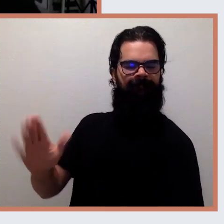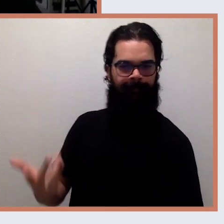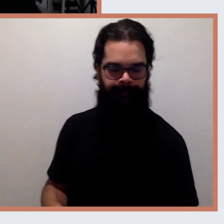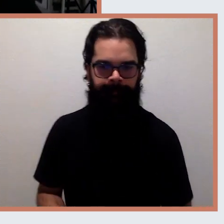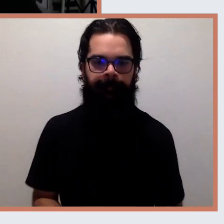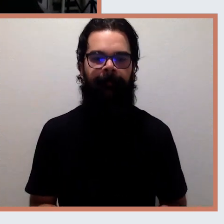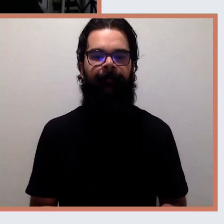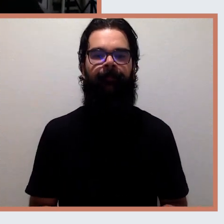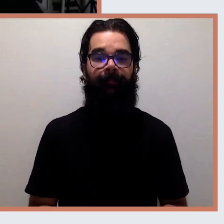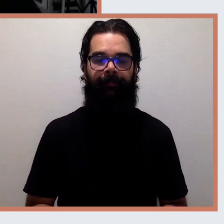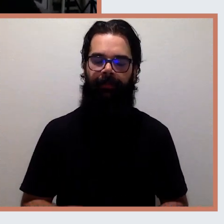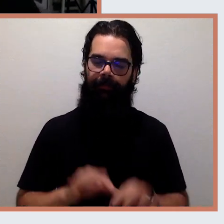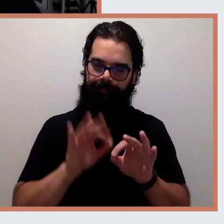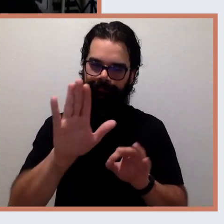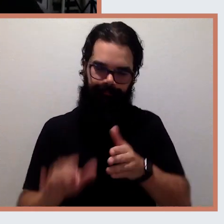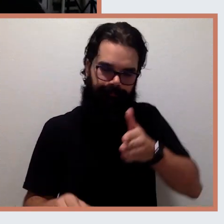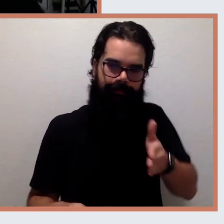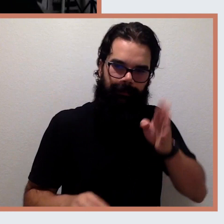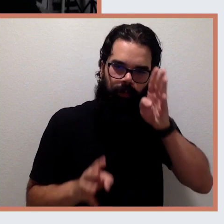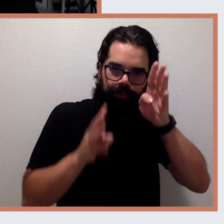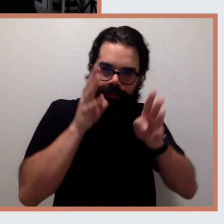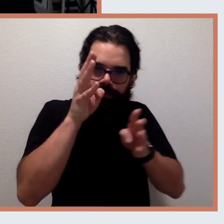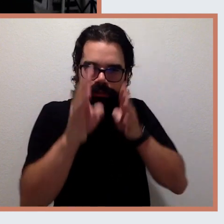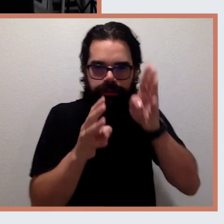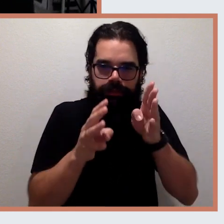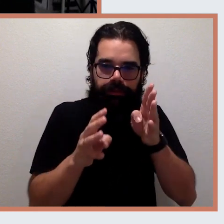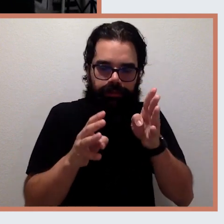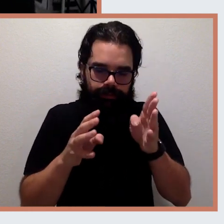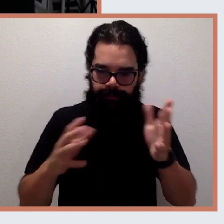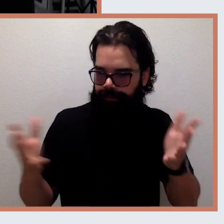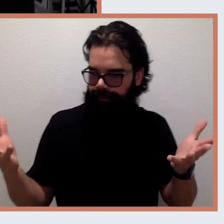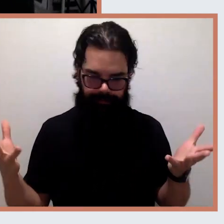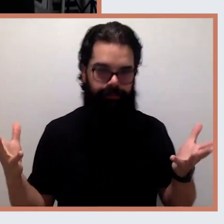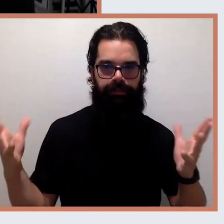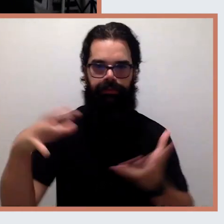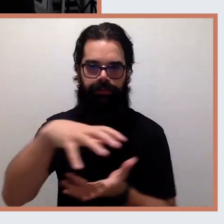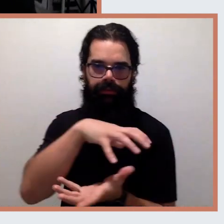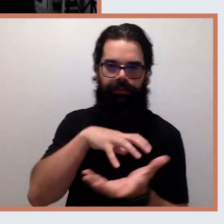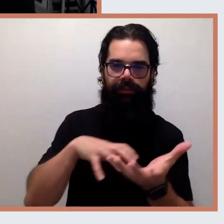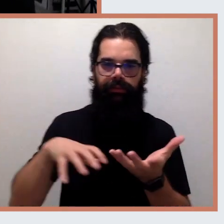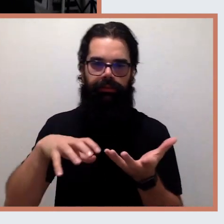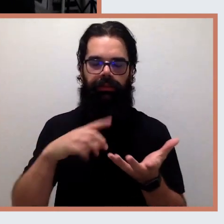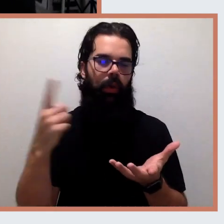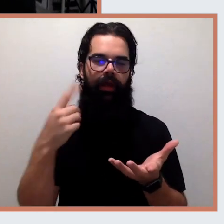and learning the business side of Hollywood, as well as the creative artistic side,